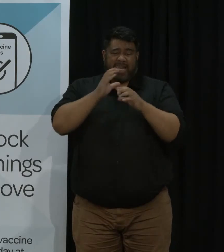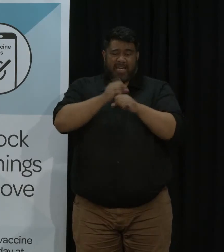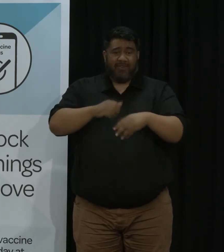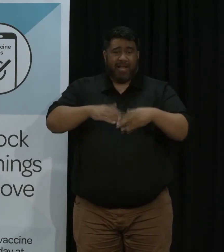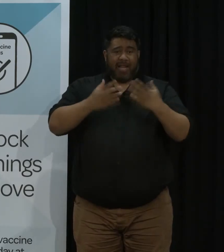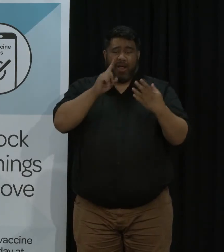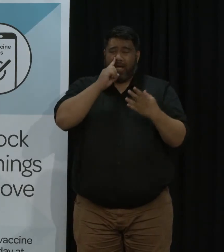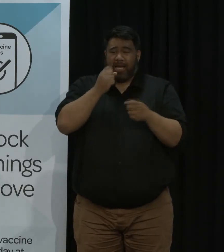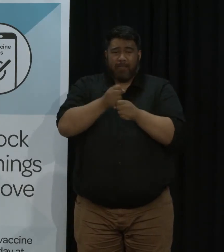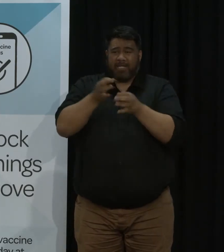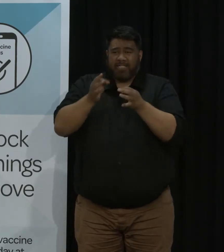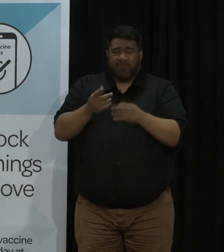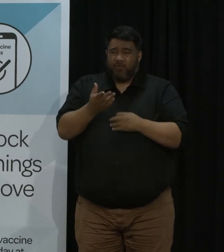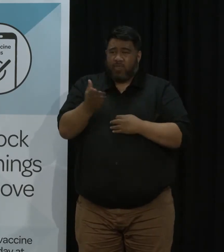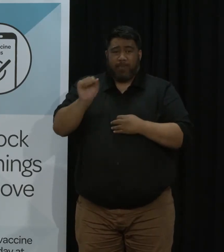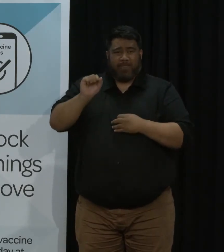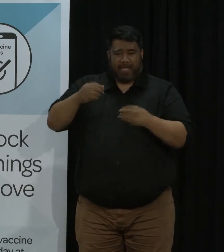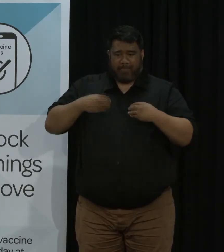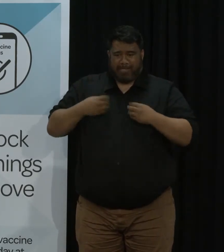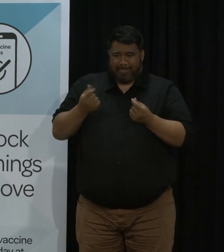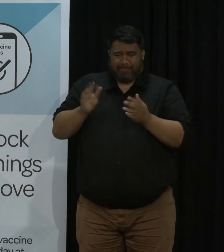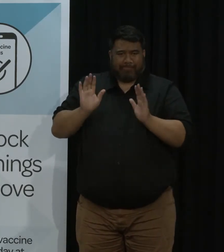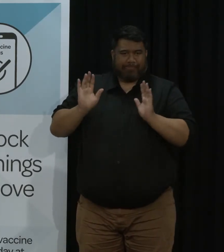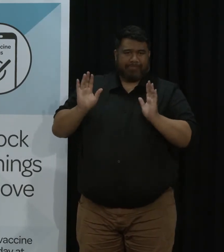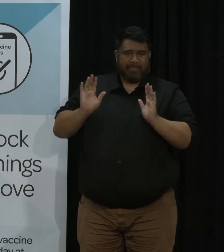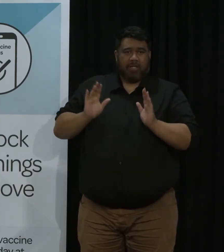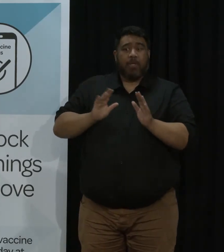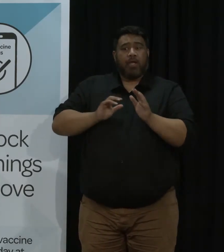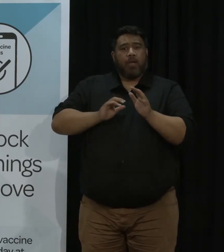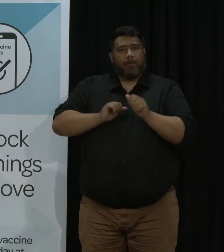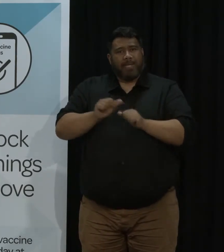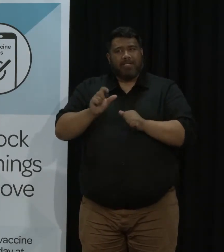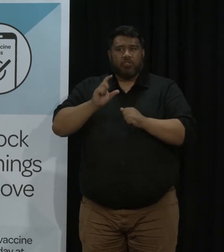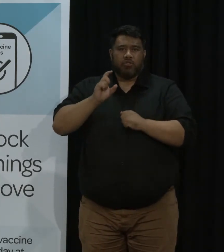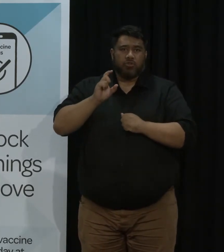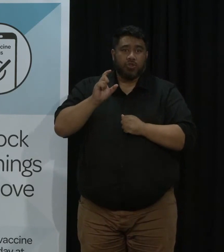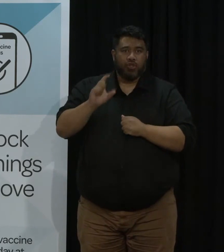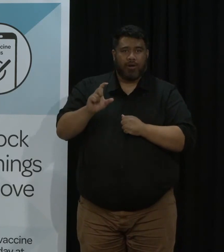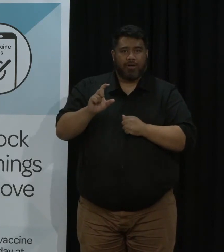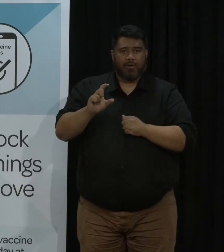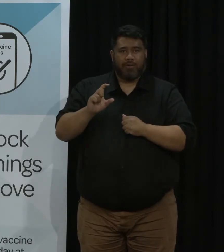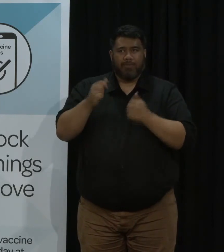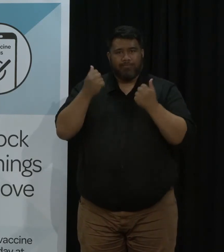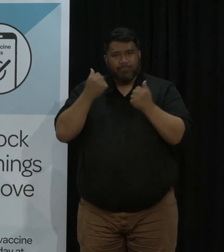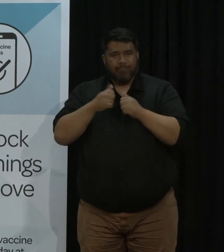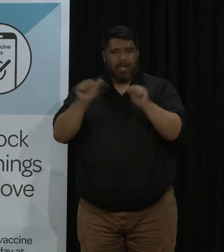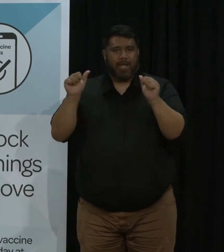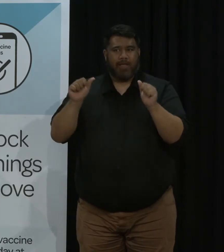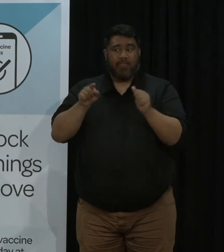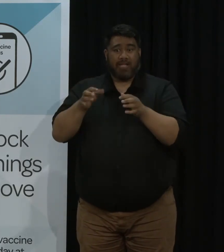What would be your advice for them looking at the current settings. Ultimately I can't make a